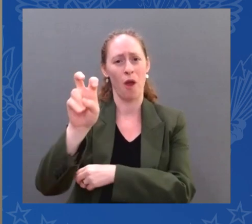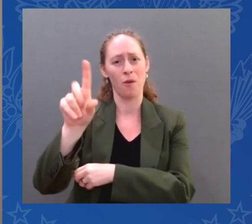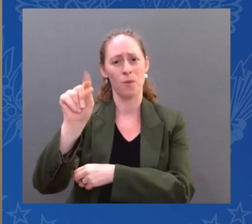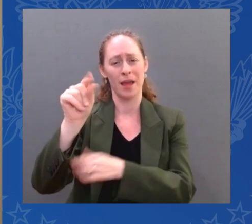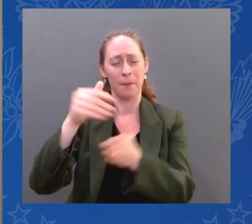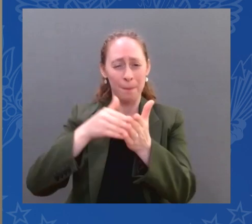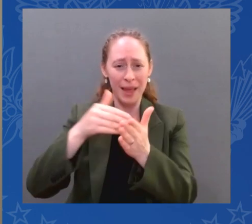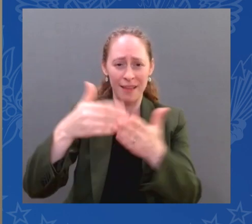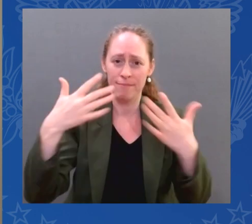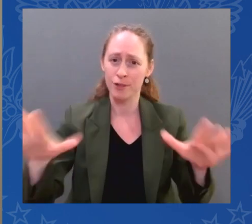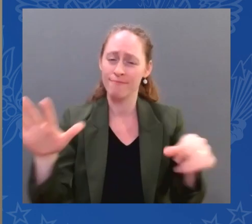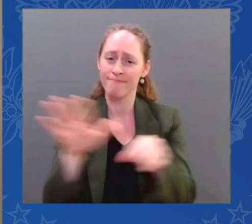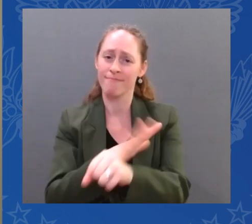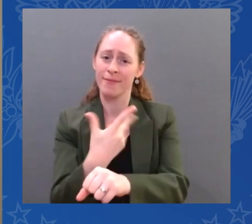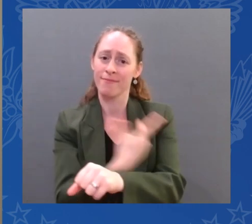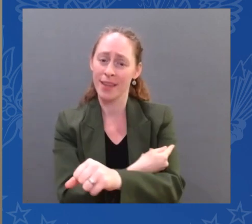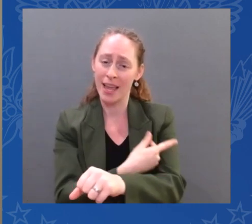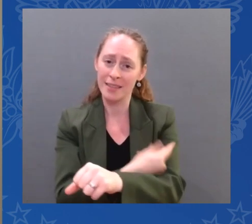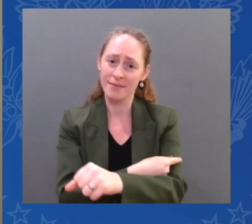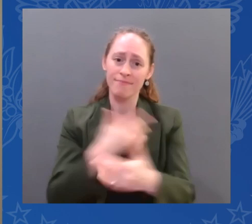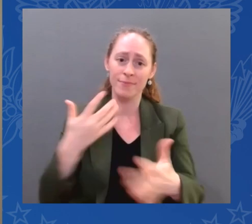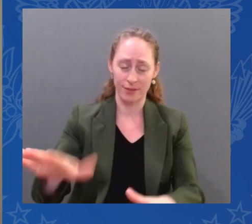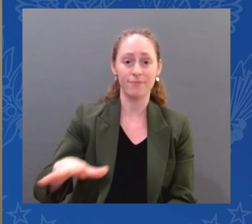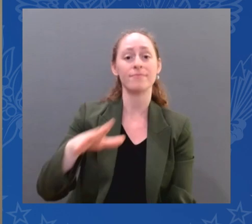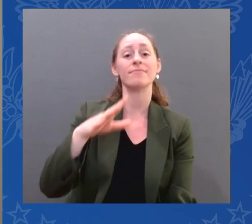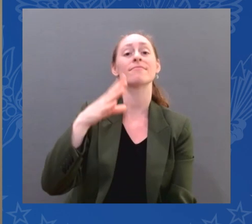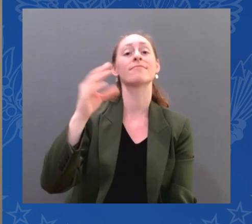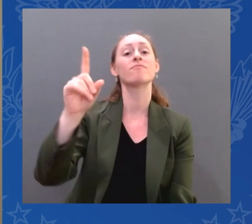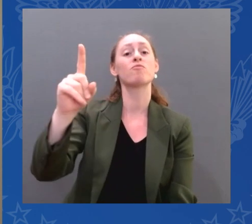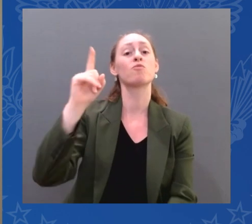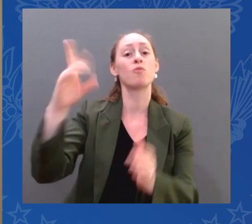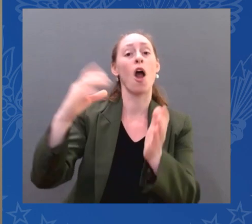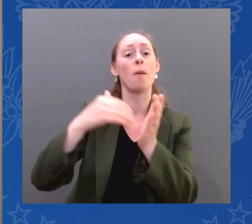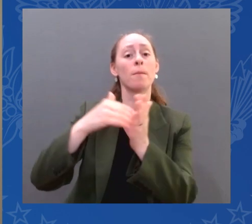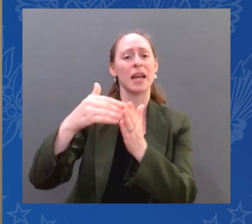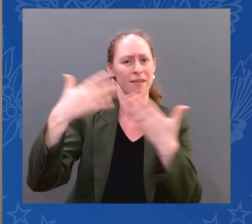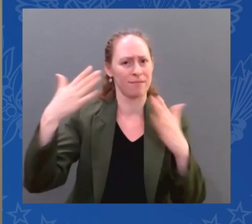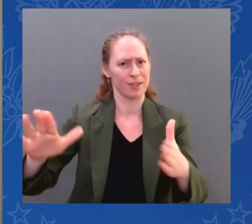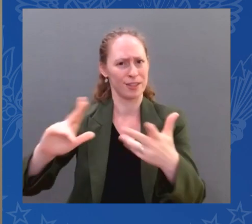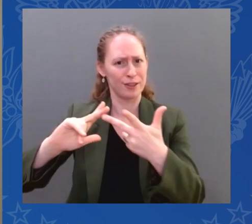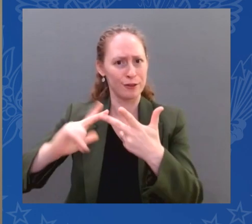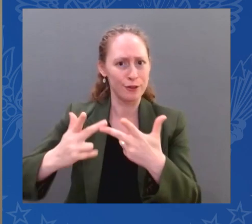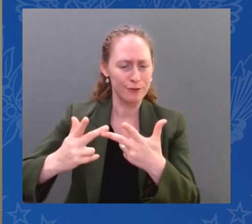Daily deaths due to COVID-19 are down 90 percent. And now, vaccinations are available